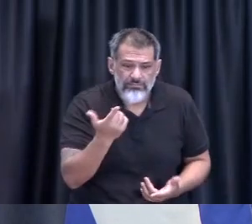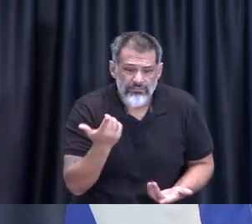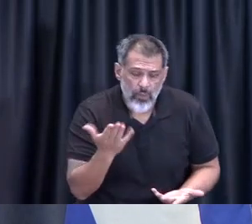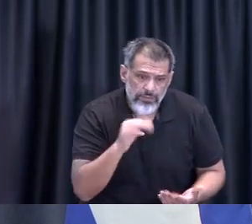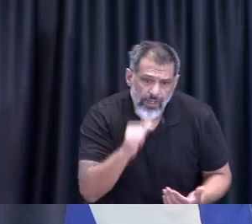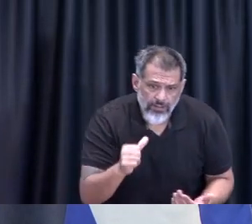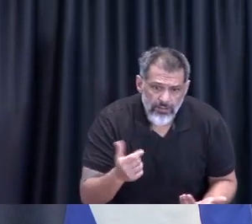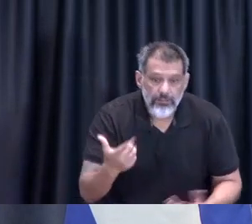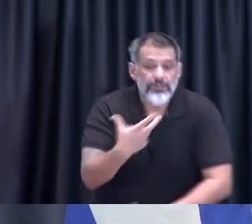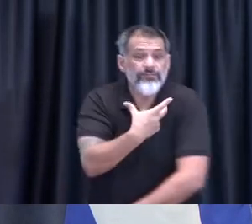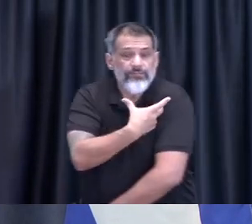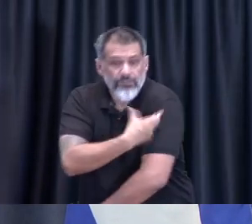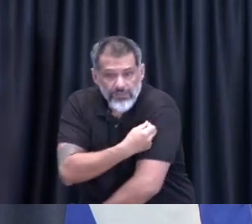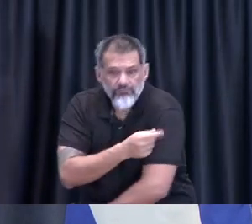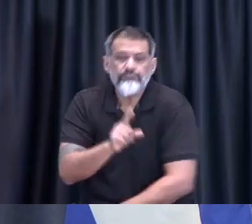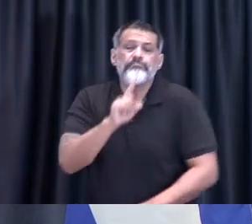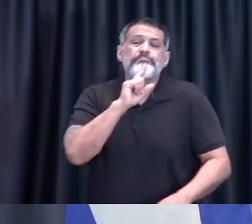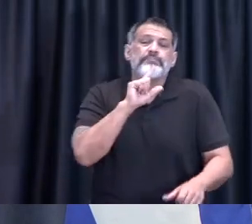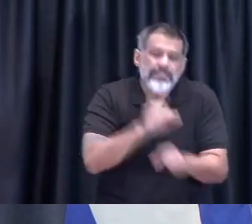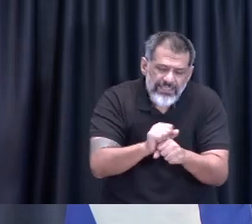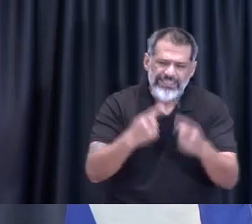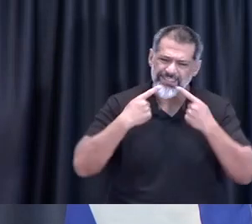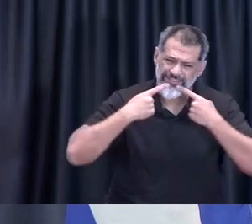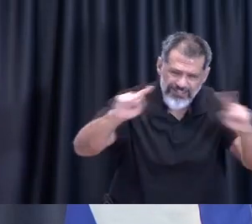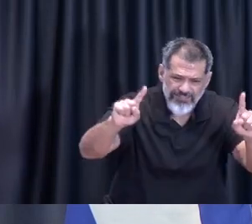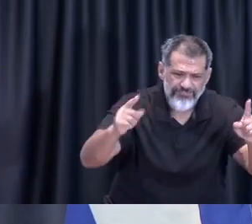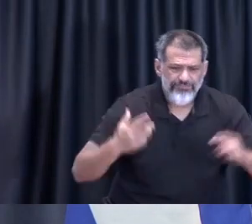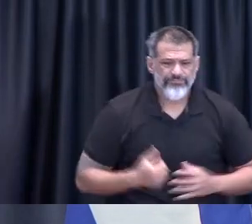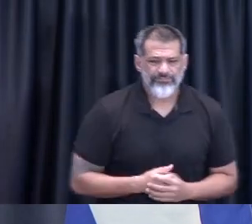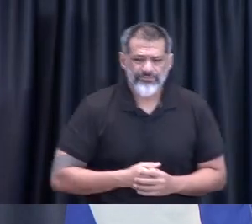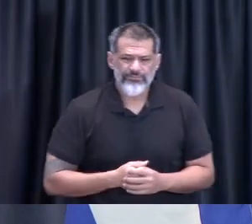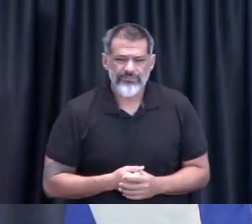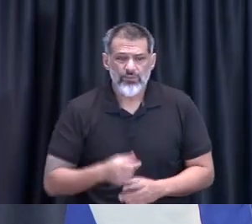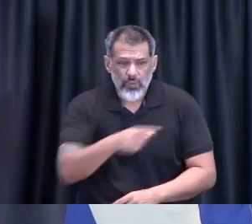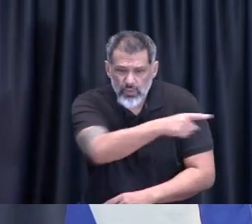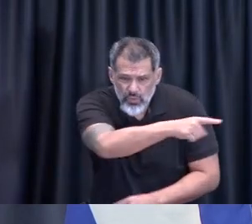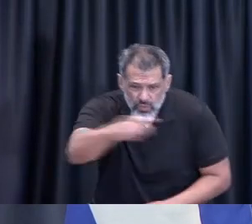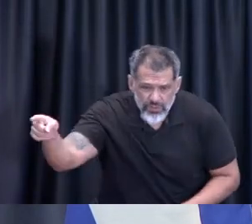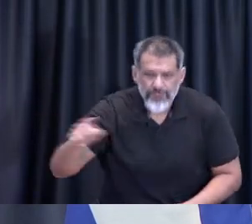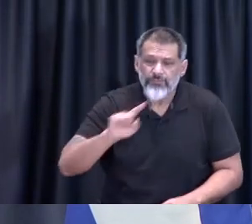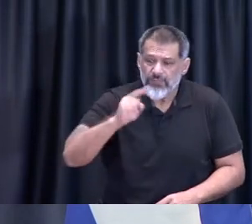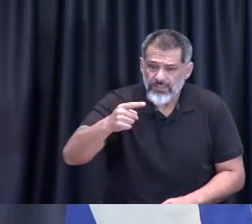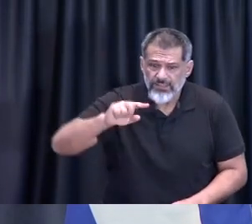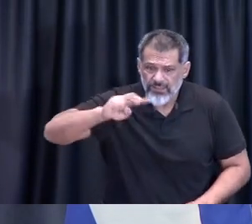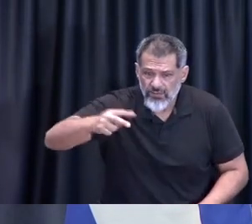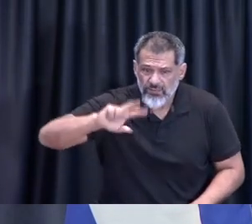an impact. Vaccinated and boosted individuals have been hospitalized and admitted to